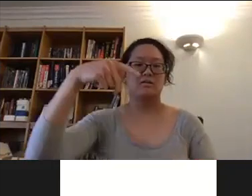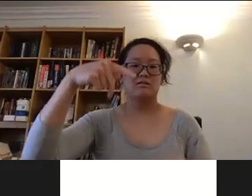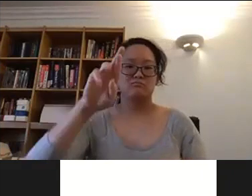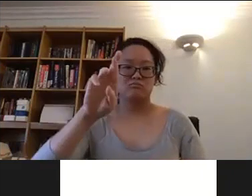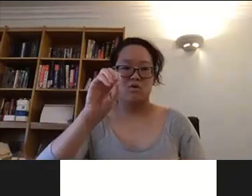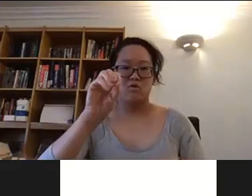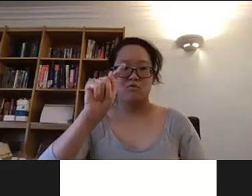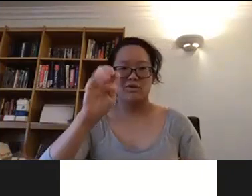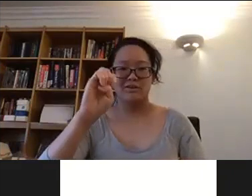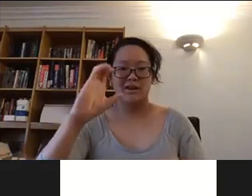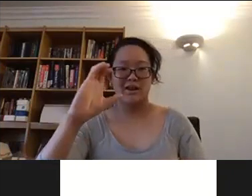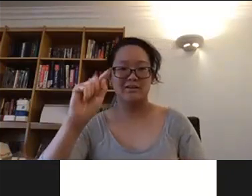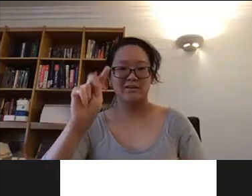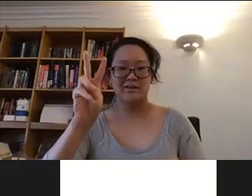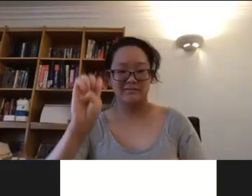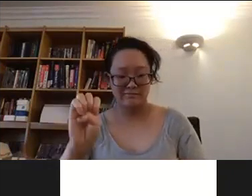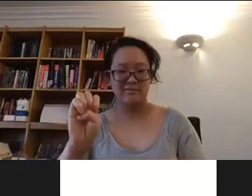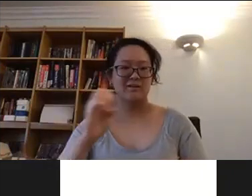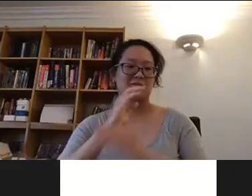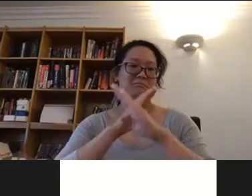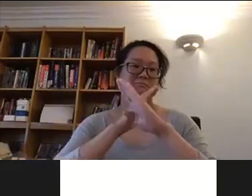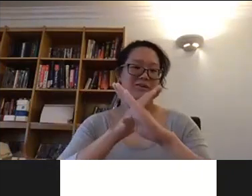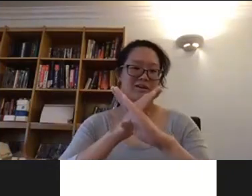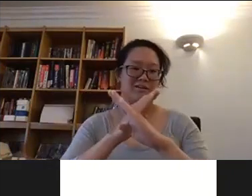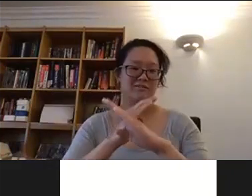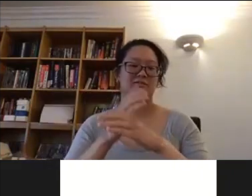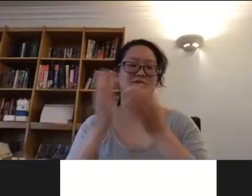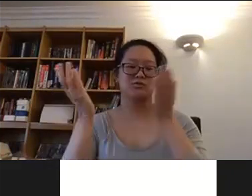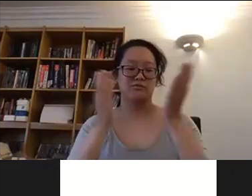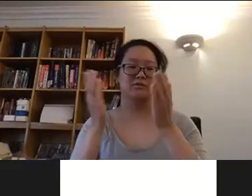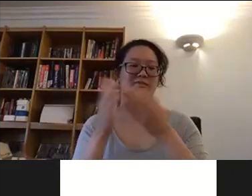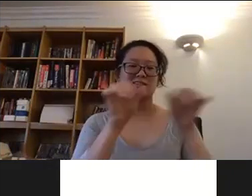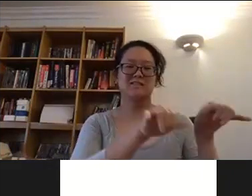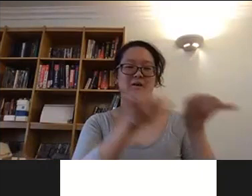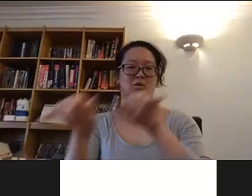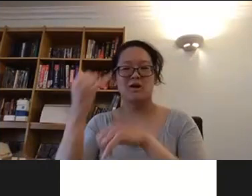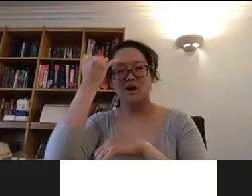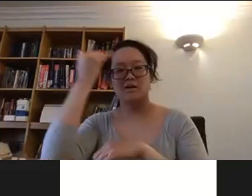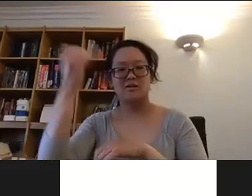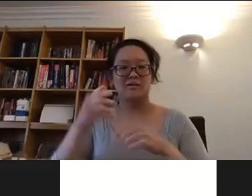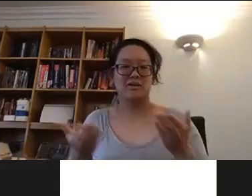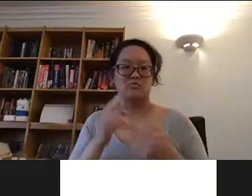So they're trying to be proactive, you know, protective, protective services,